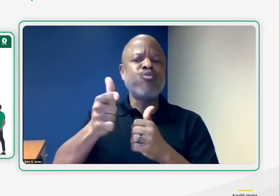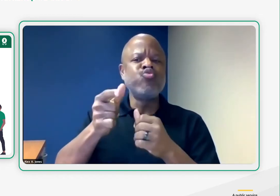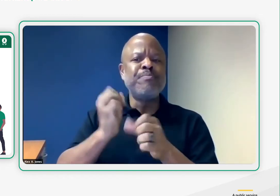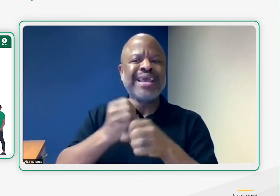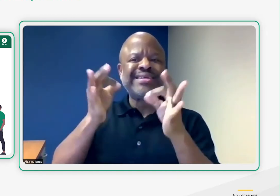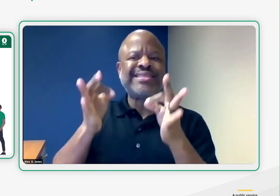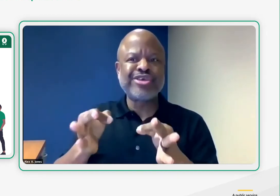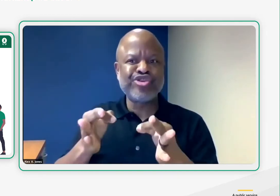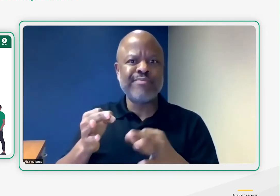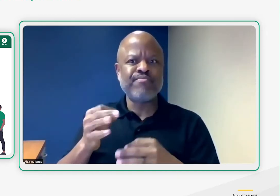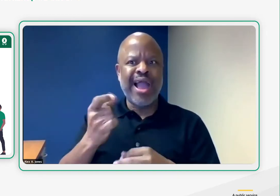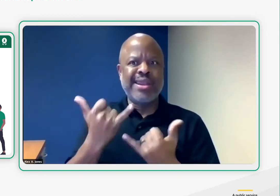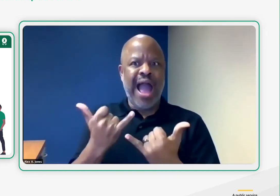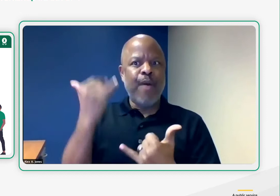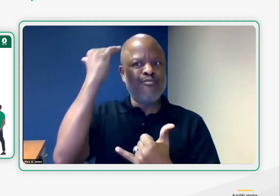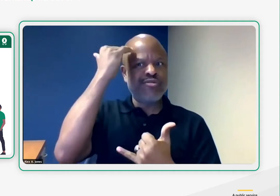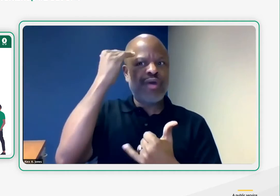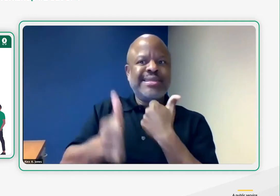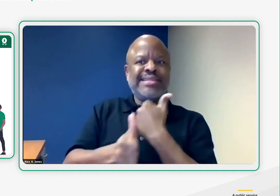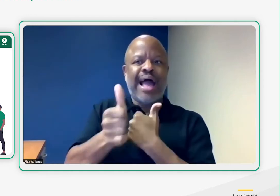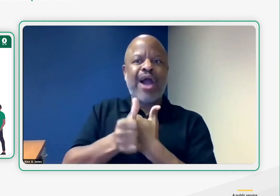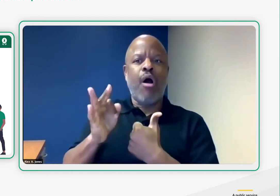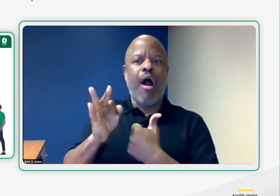and learning how you can apply and use them.